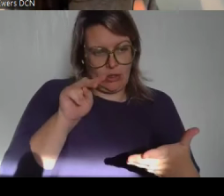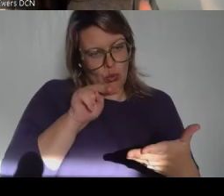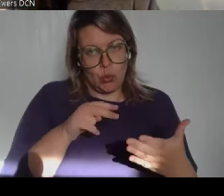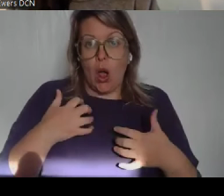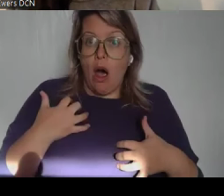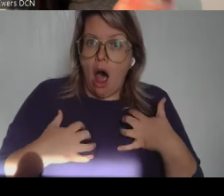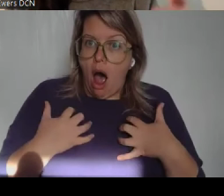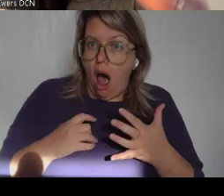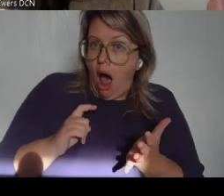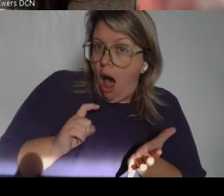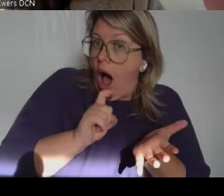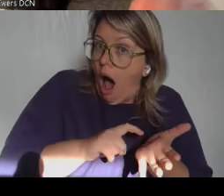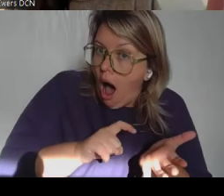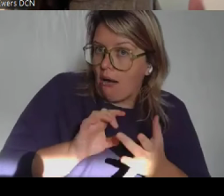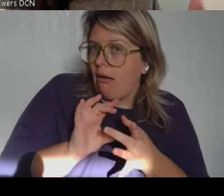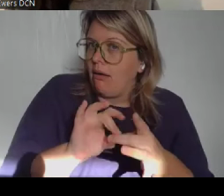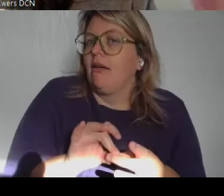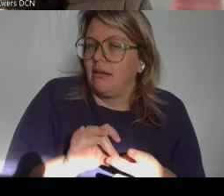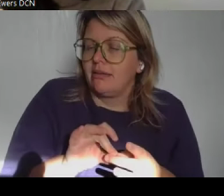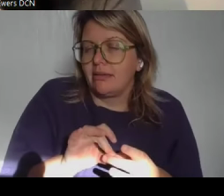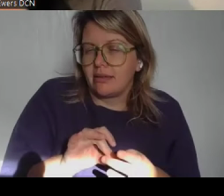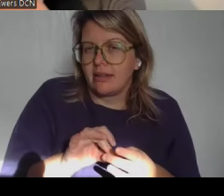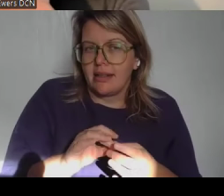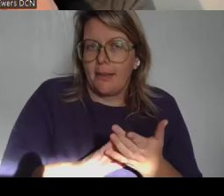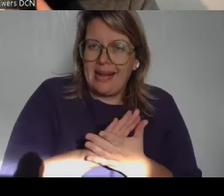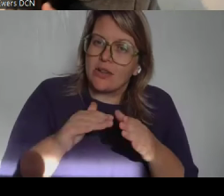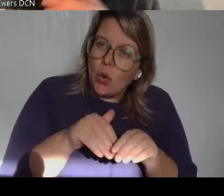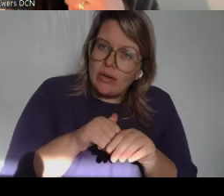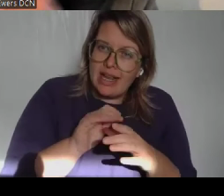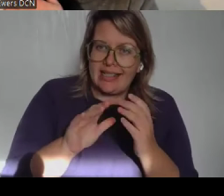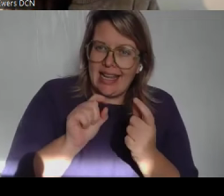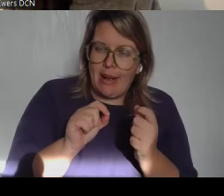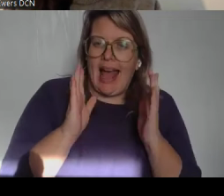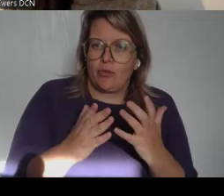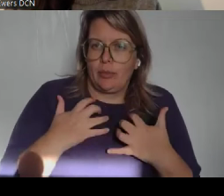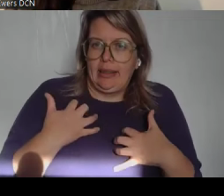to the content that you have in the email and carry on that experience through to the website.